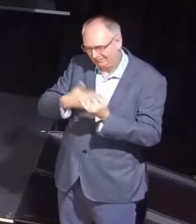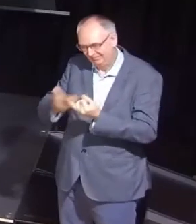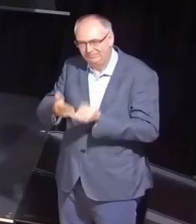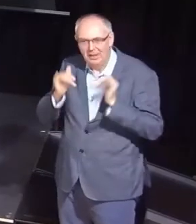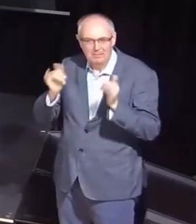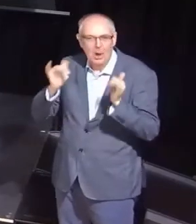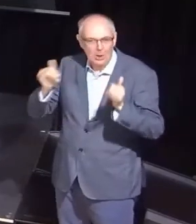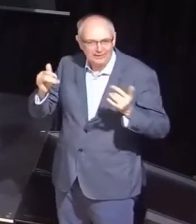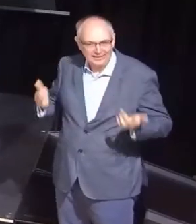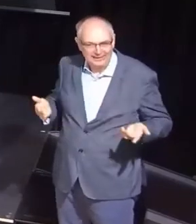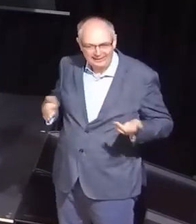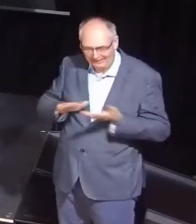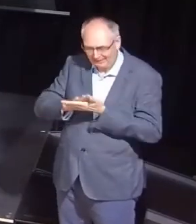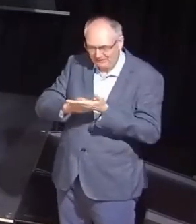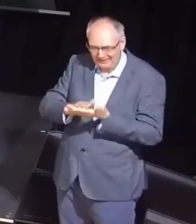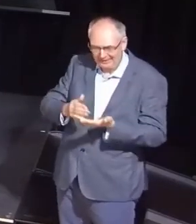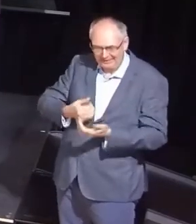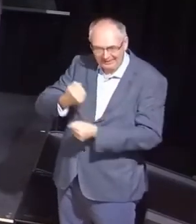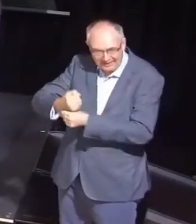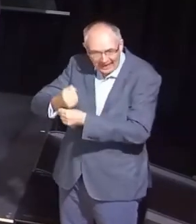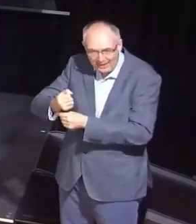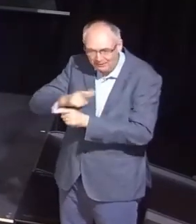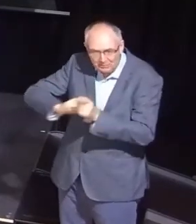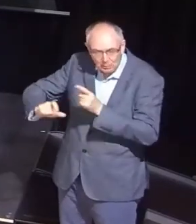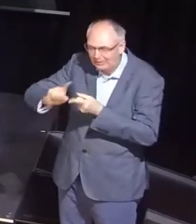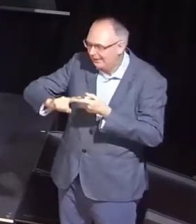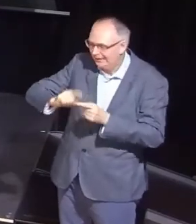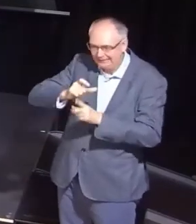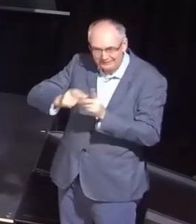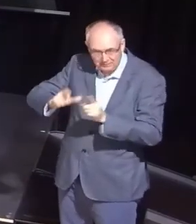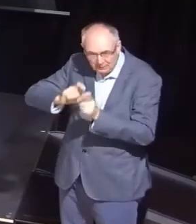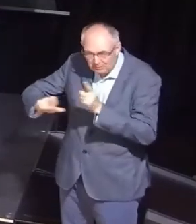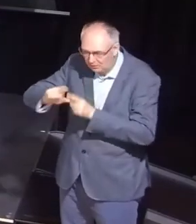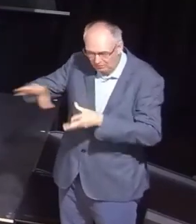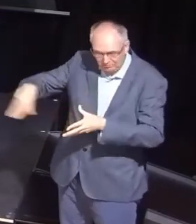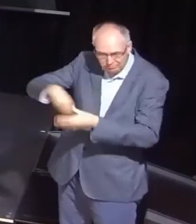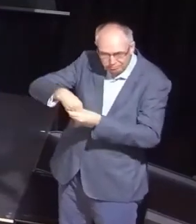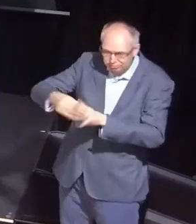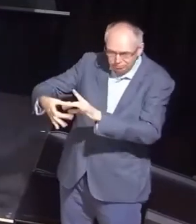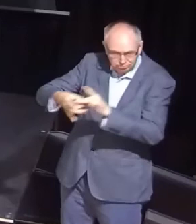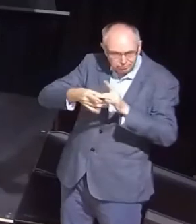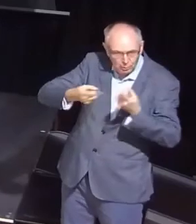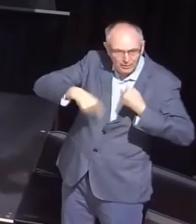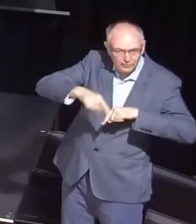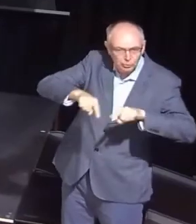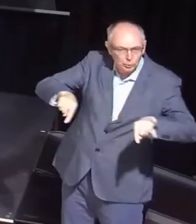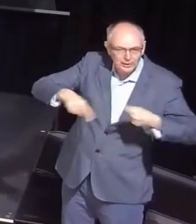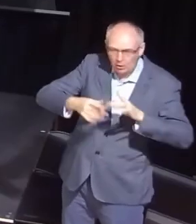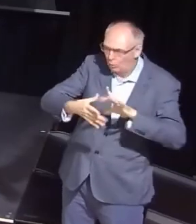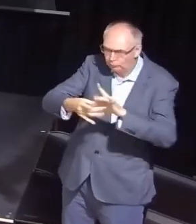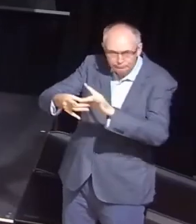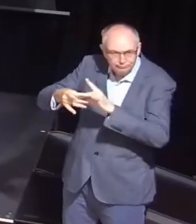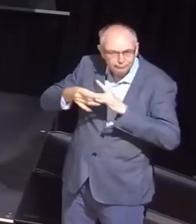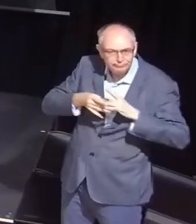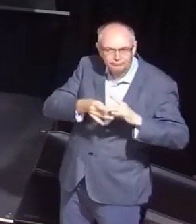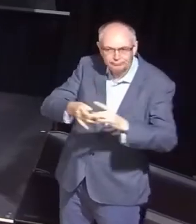members of the gaming and disability community interacting one on one with members from our studio. It was really powerful.